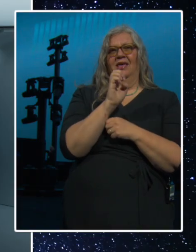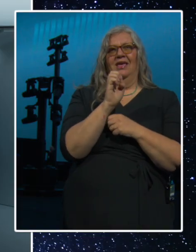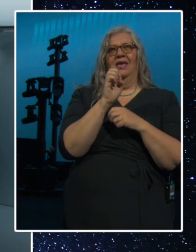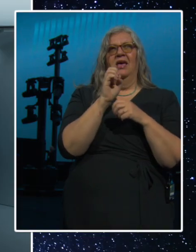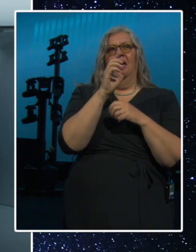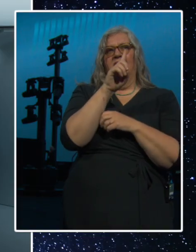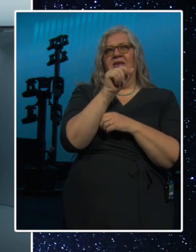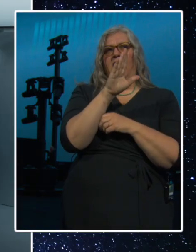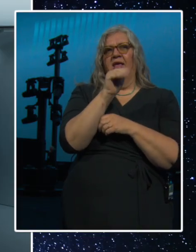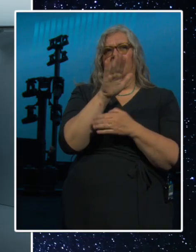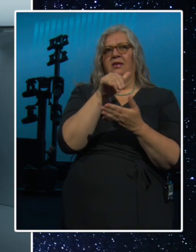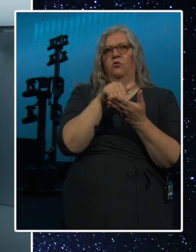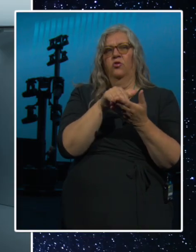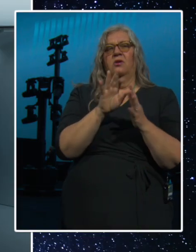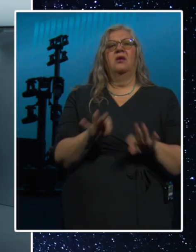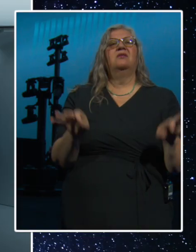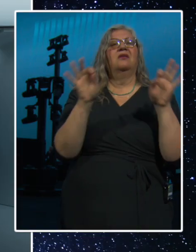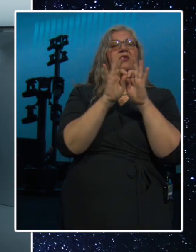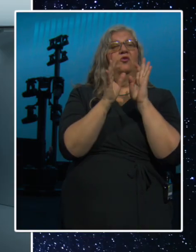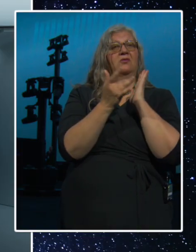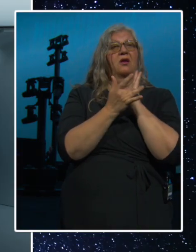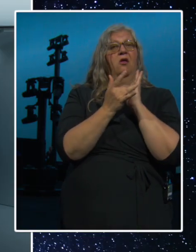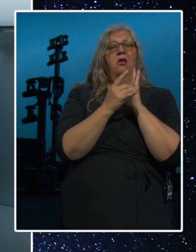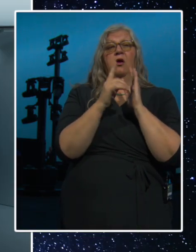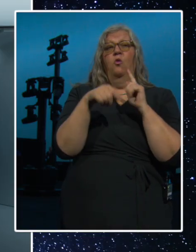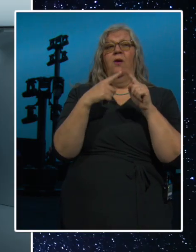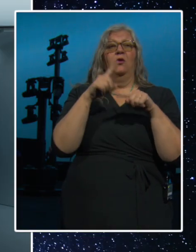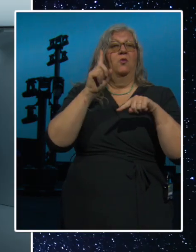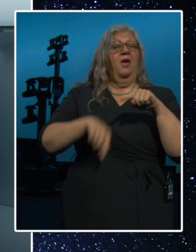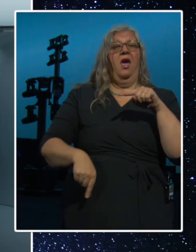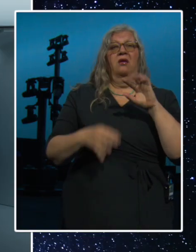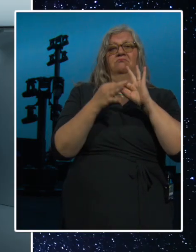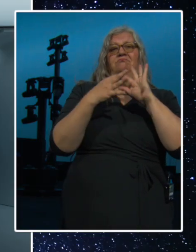Essential technology when you can't afford downtime this far from shore.